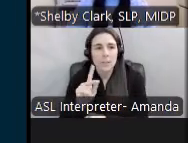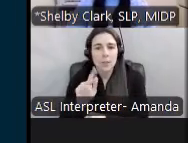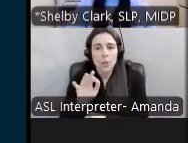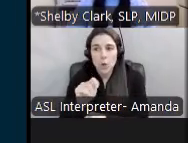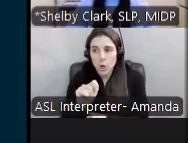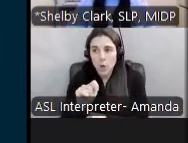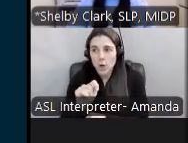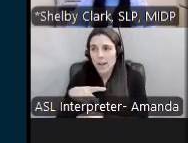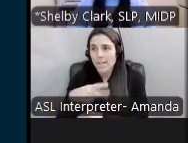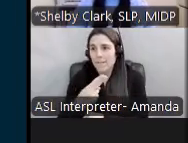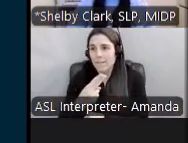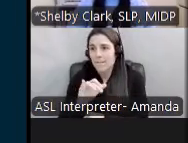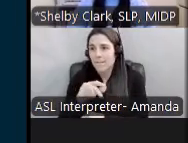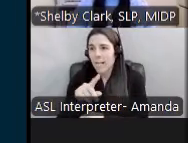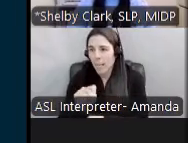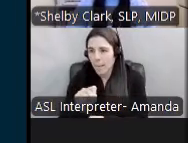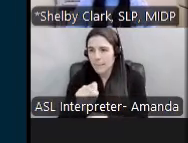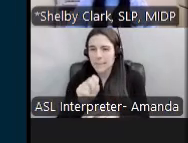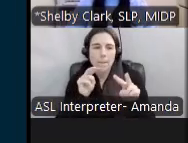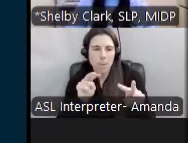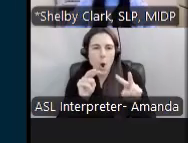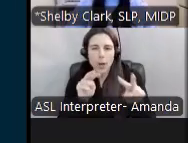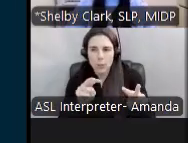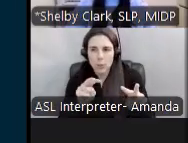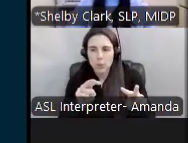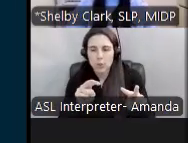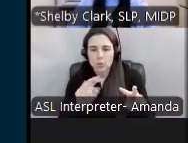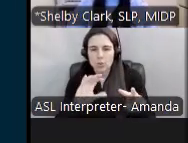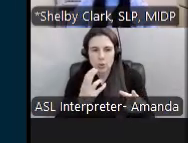of our hub members, monitors that chat for us, and we'll make